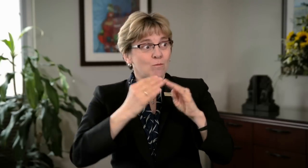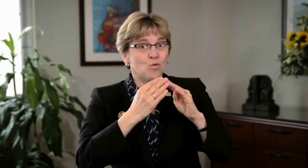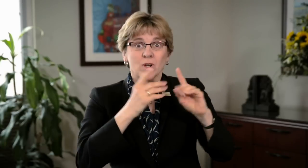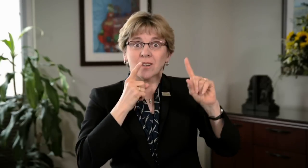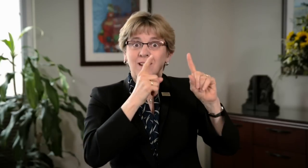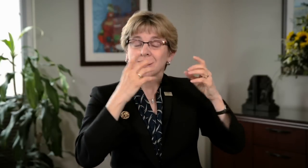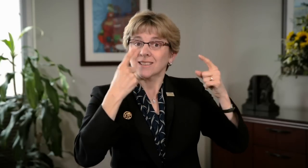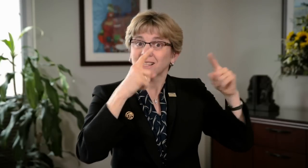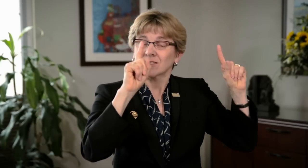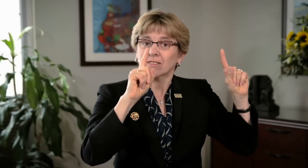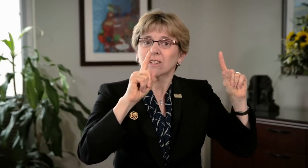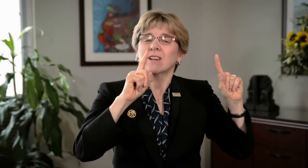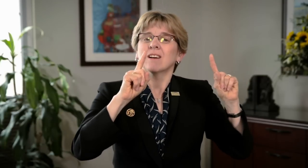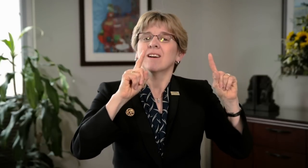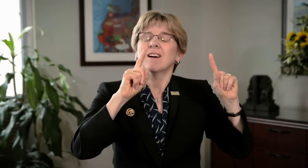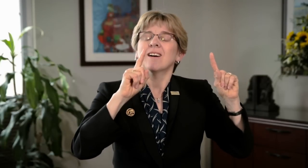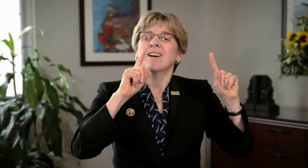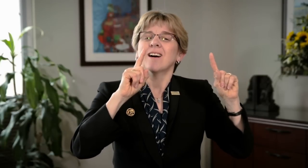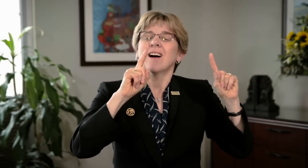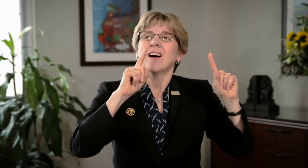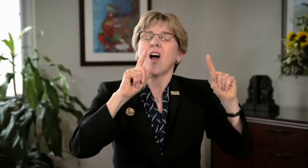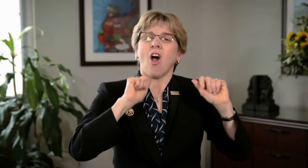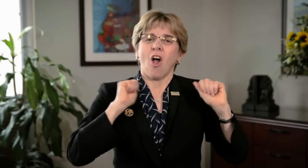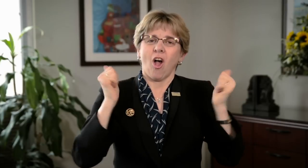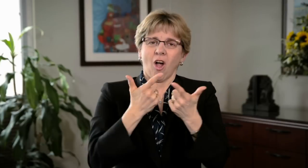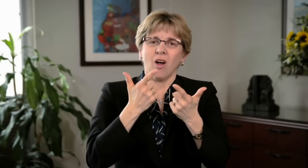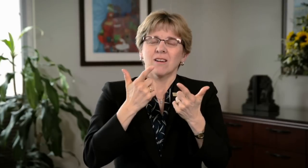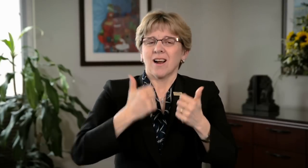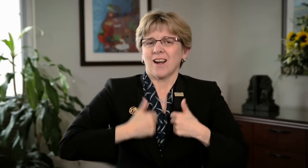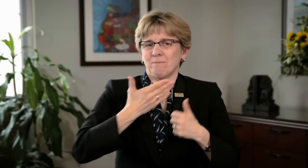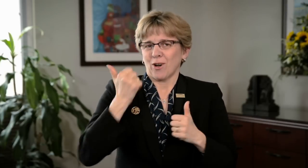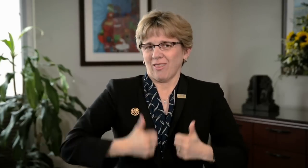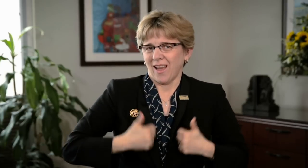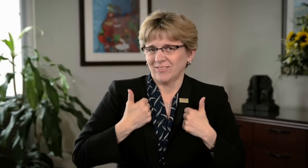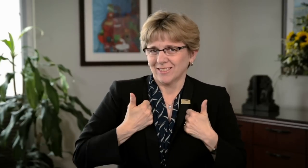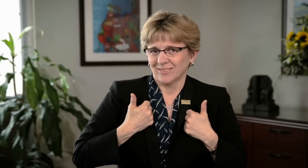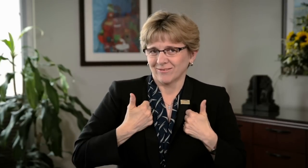and the community's successes, all of us live better lives.